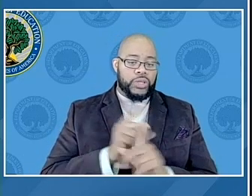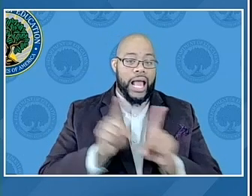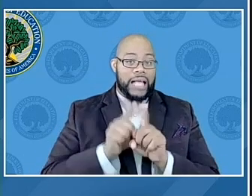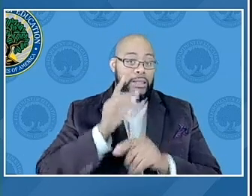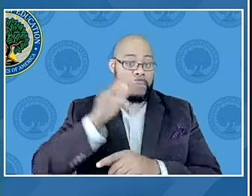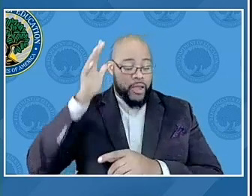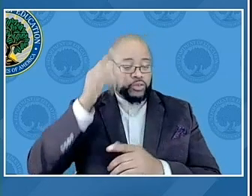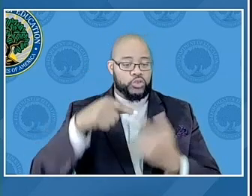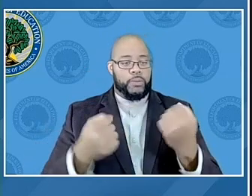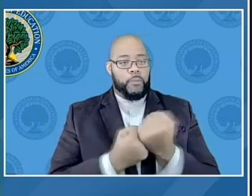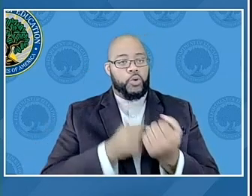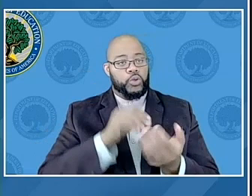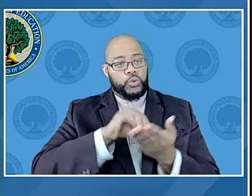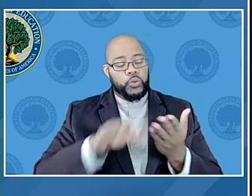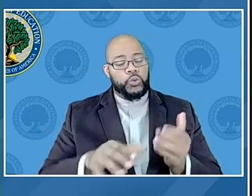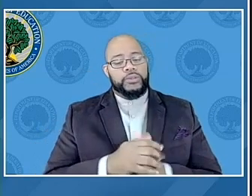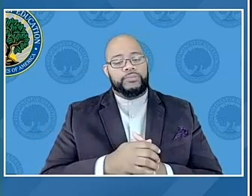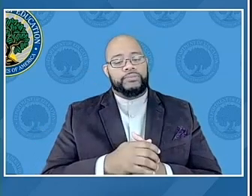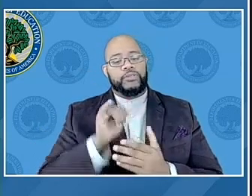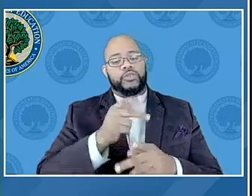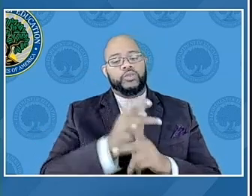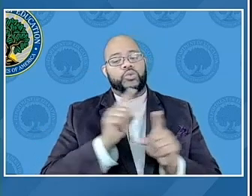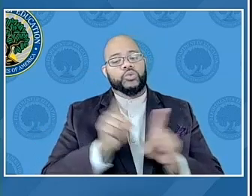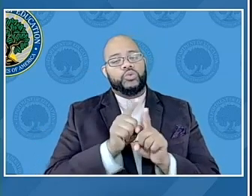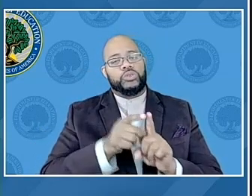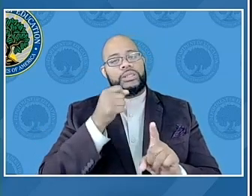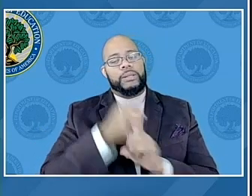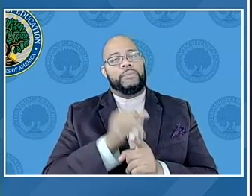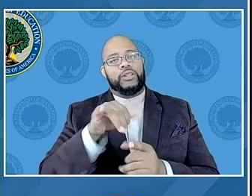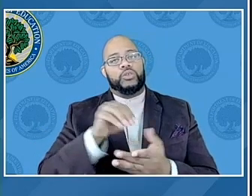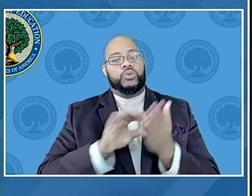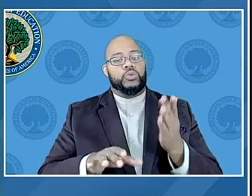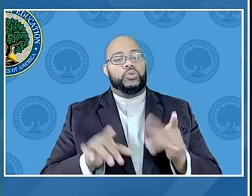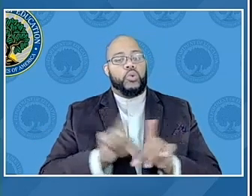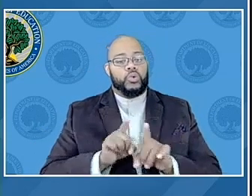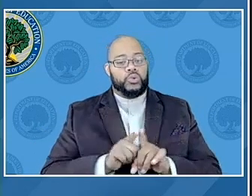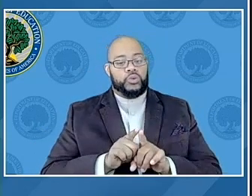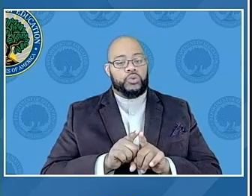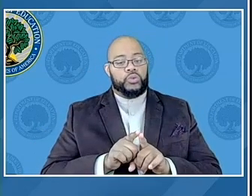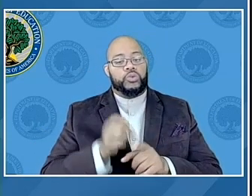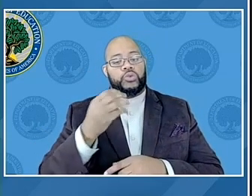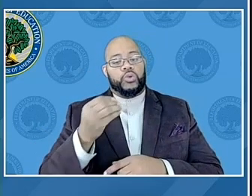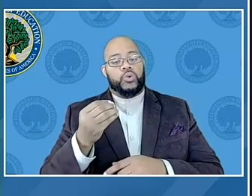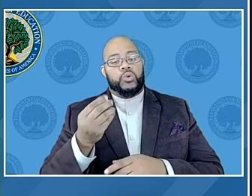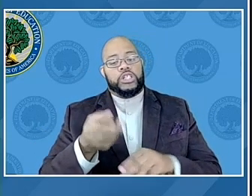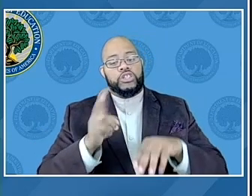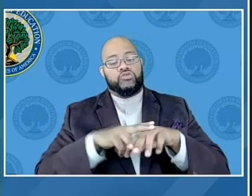students, those loans also impact those students as well. And so when we increase the eligibility to